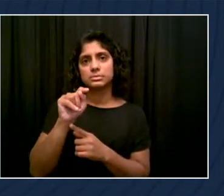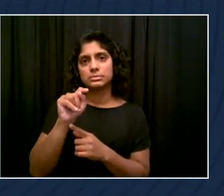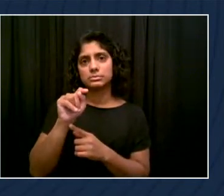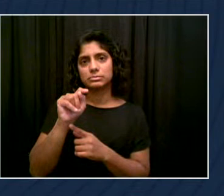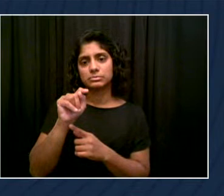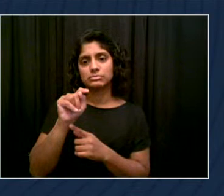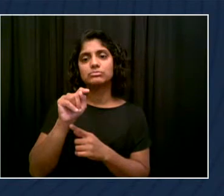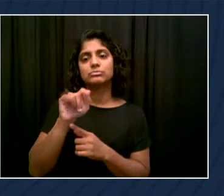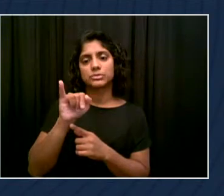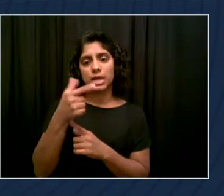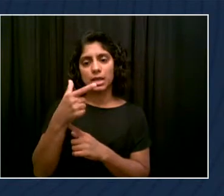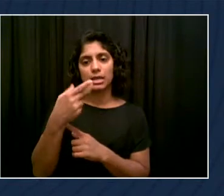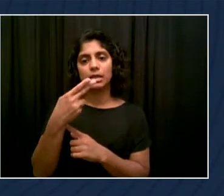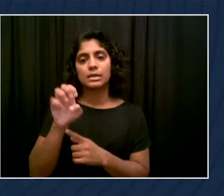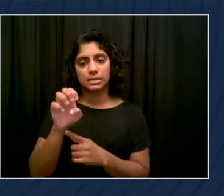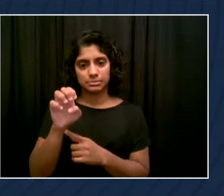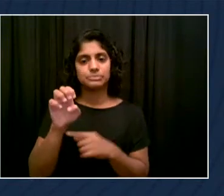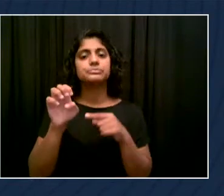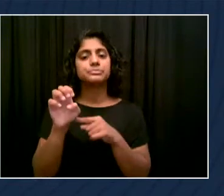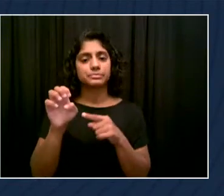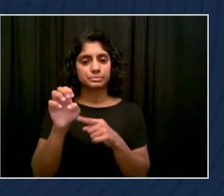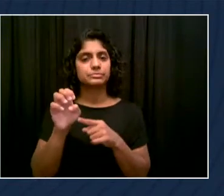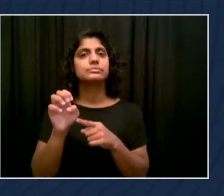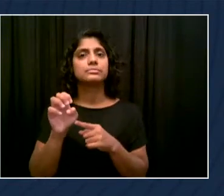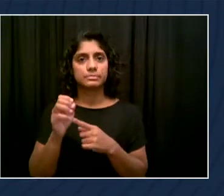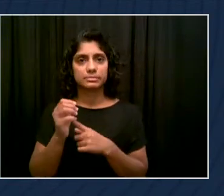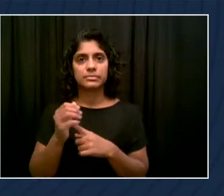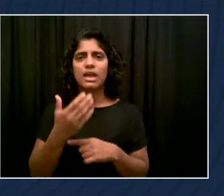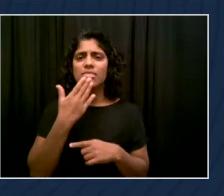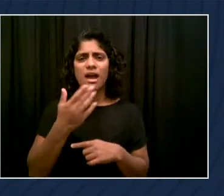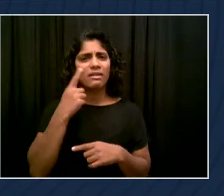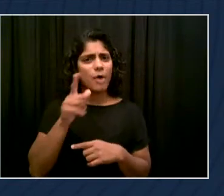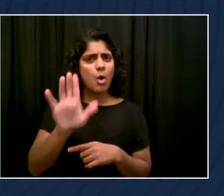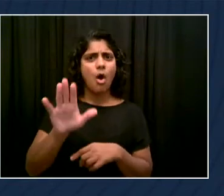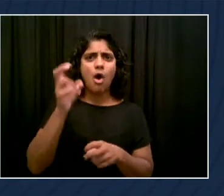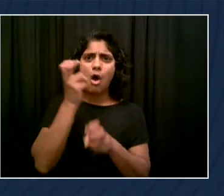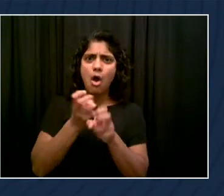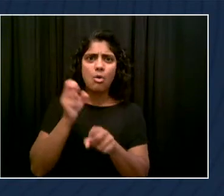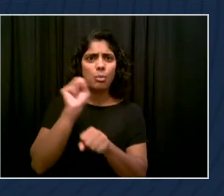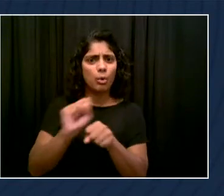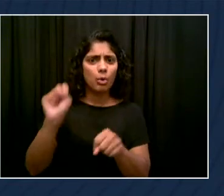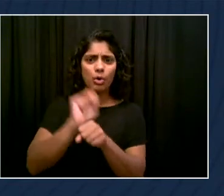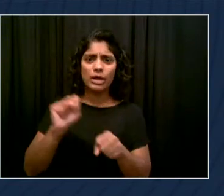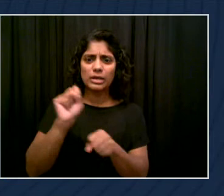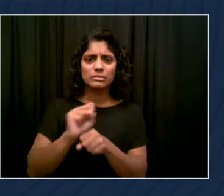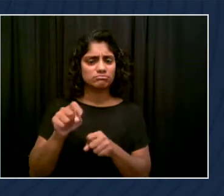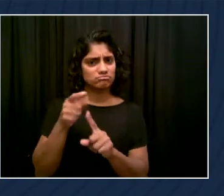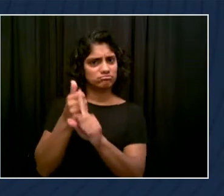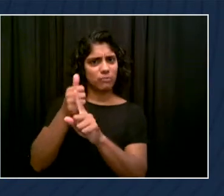MOVE FORWARD WITH CONGESTION PCIRING AND MAKE SURE THE MTA HAS AS MANY